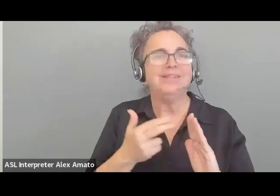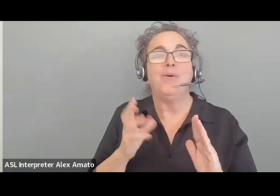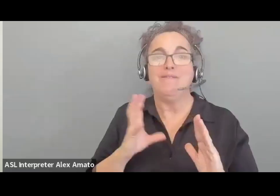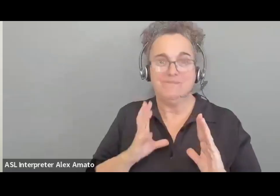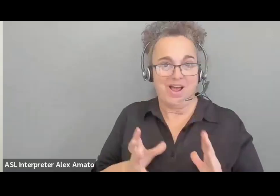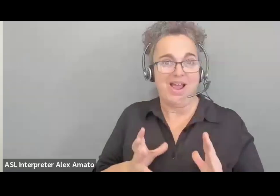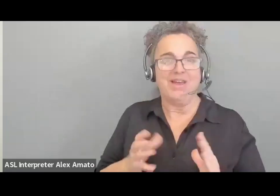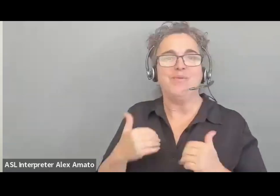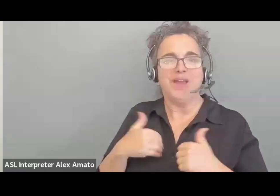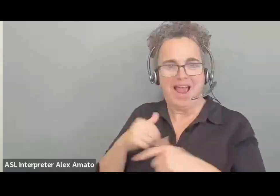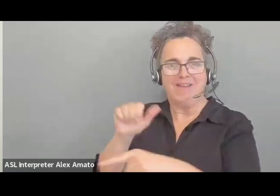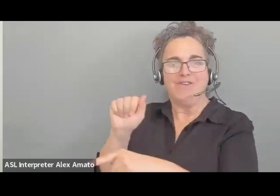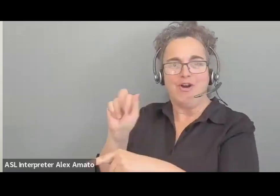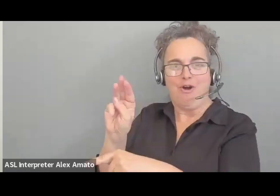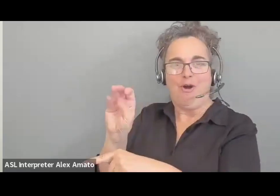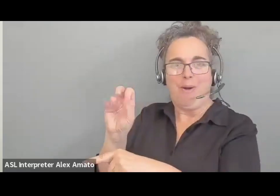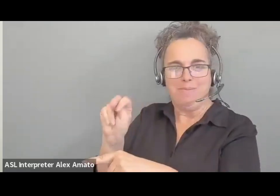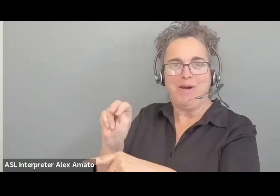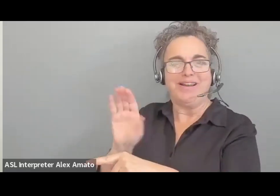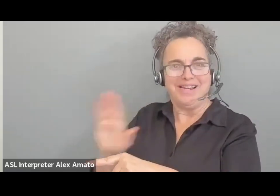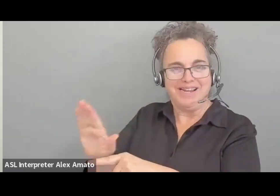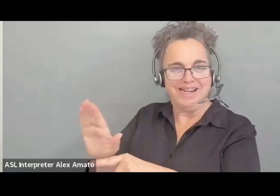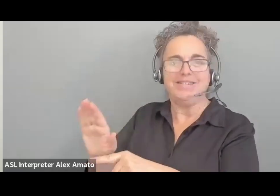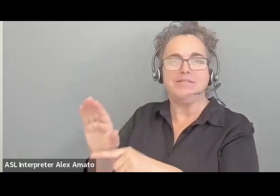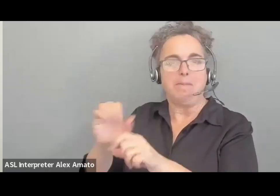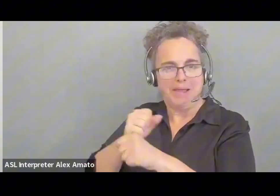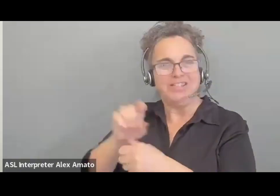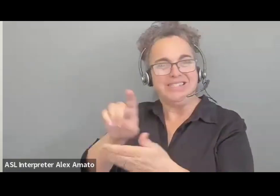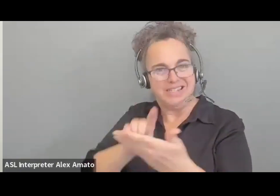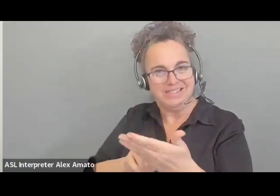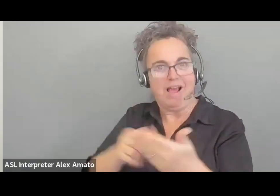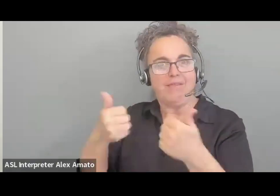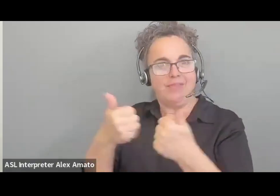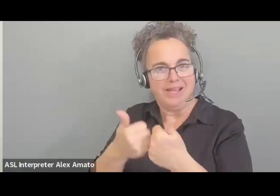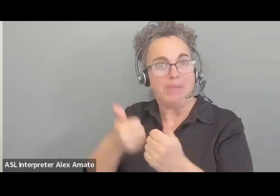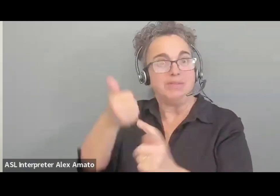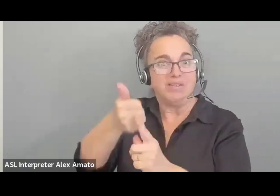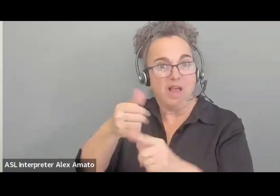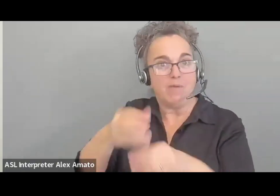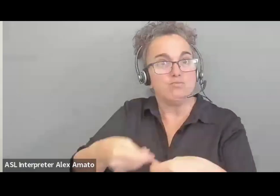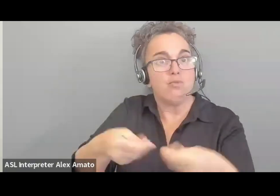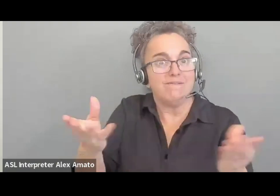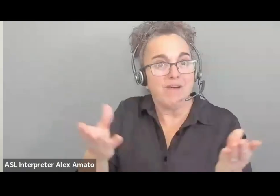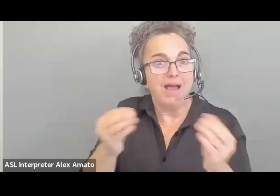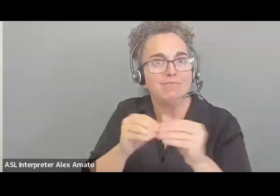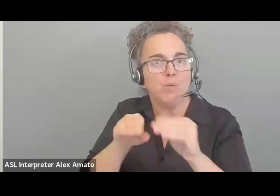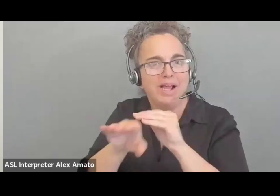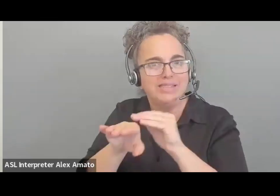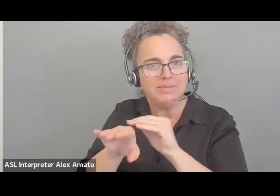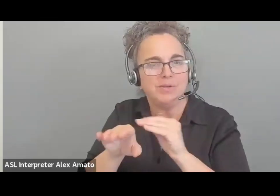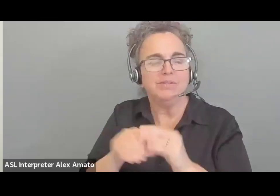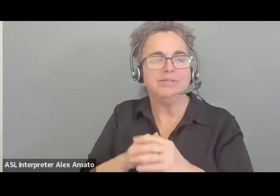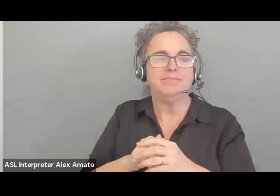in the industry working on making sure the games are designed to be more accessible. Every game that is new - a game